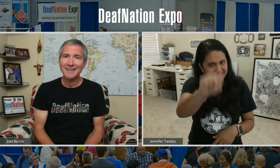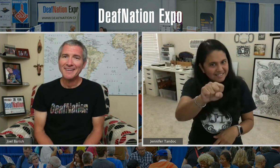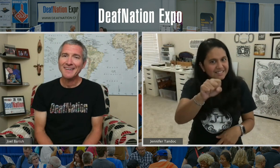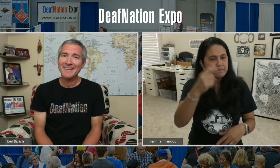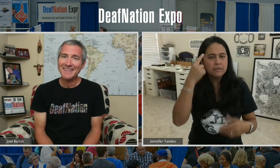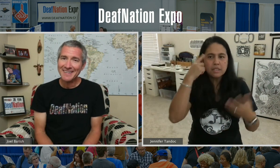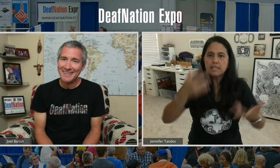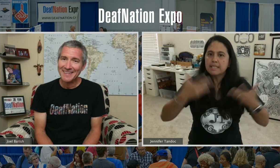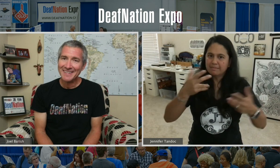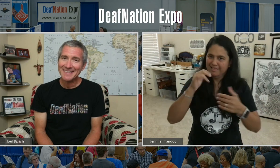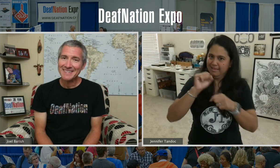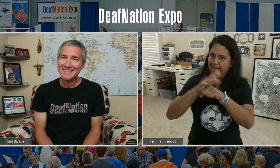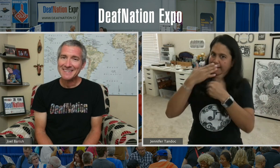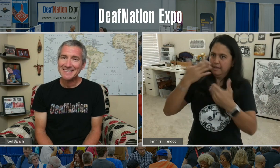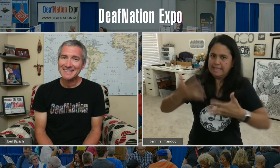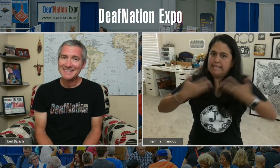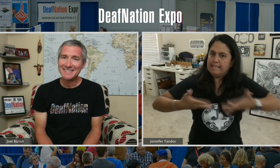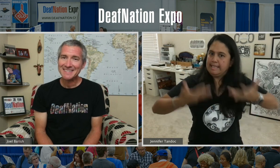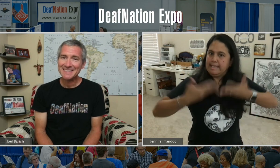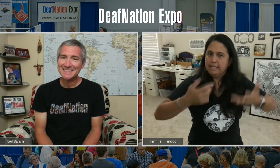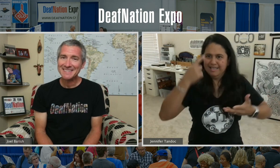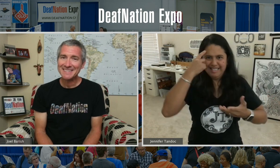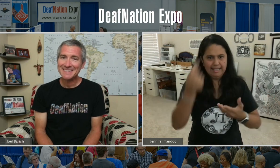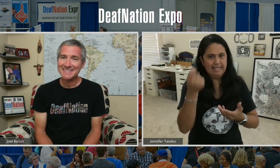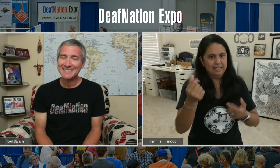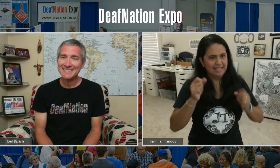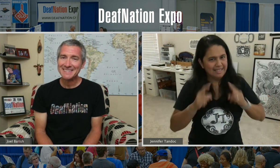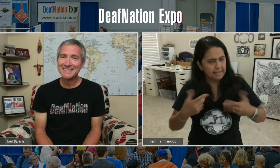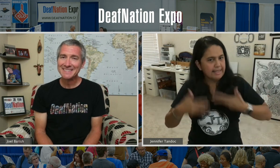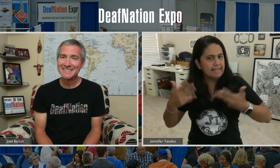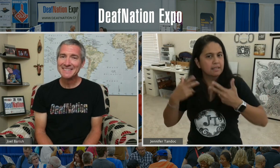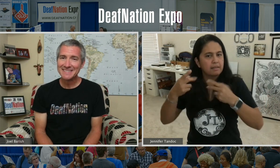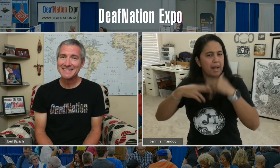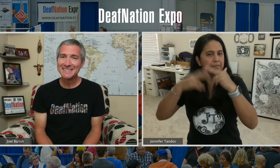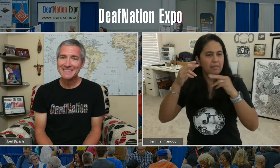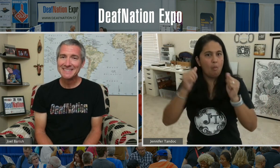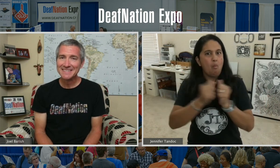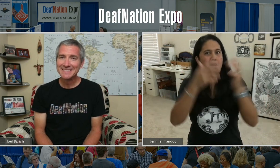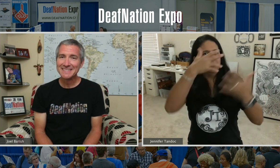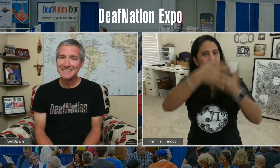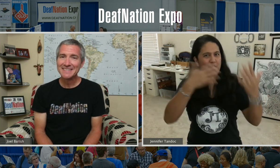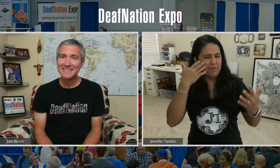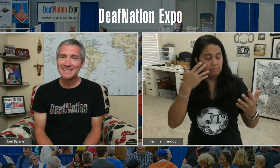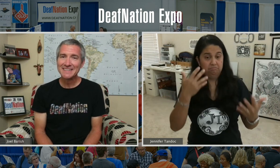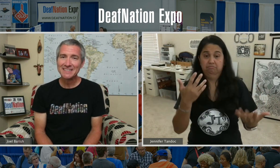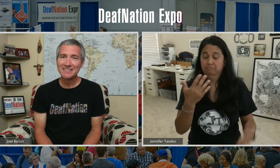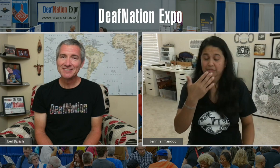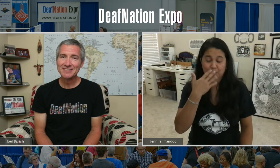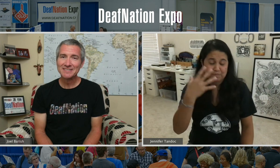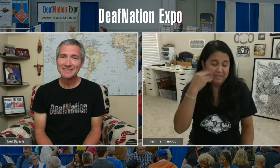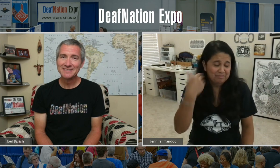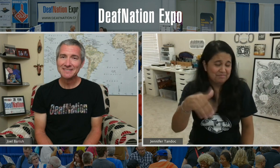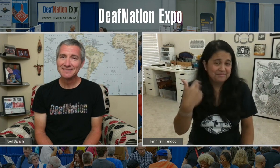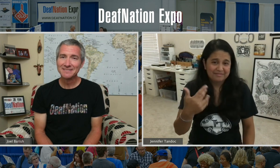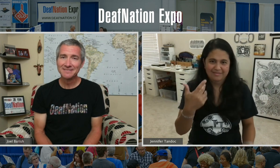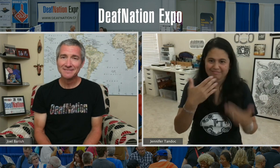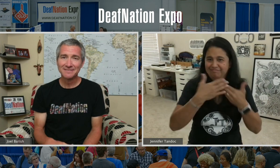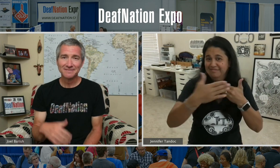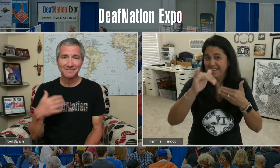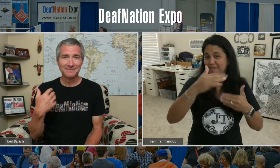Yes! Thanks to COVID for making me be more creative without socializing. Good experience.